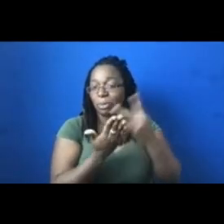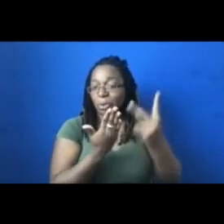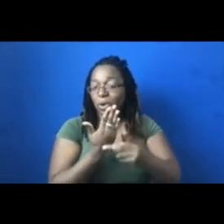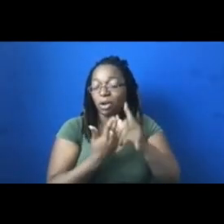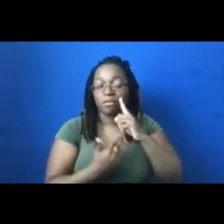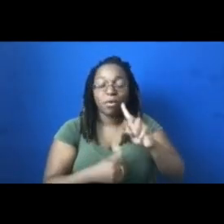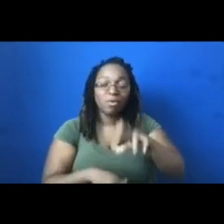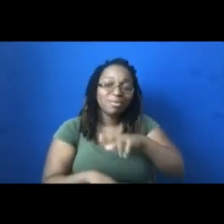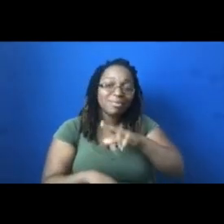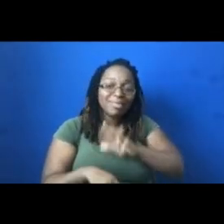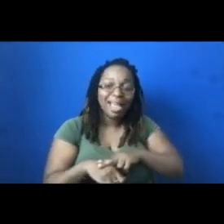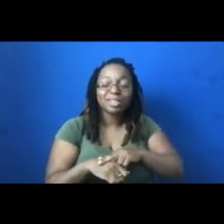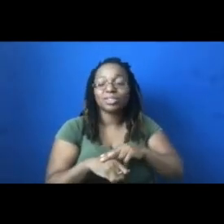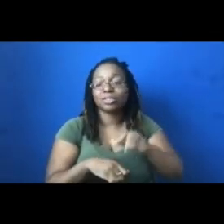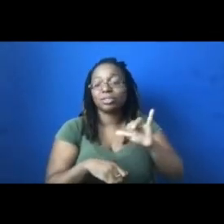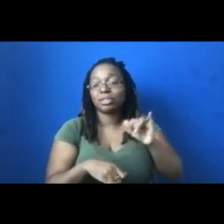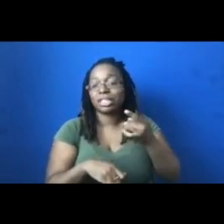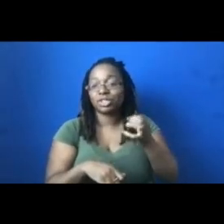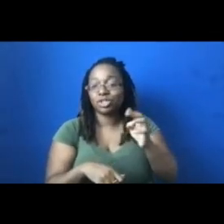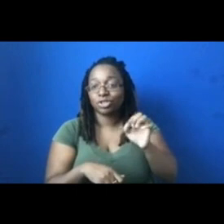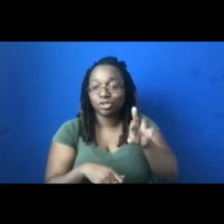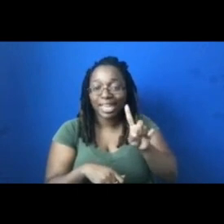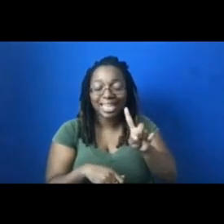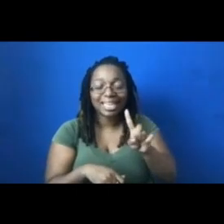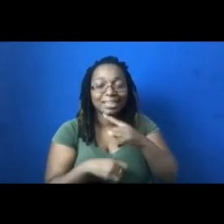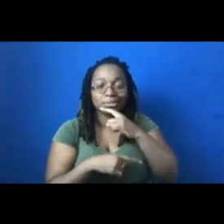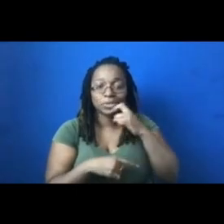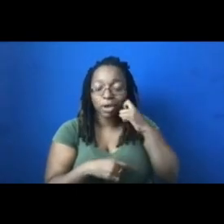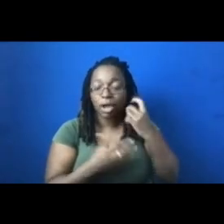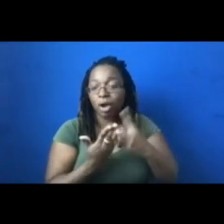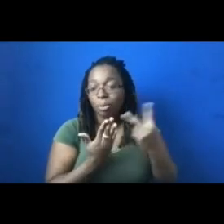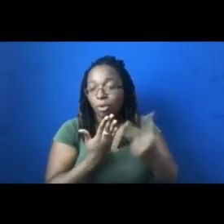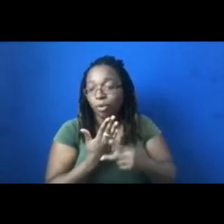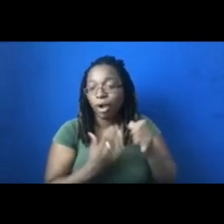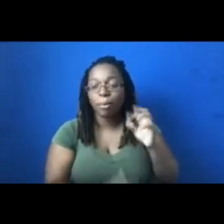Information System or the CAP/RISA program. That's an